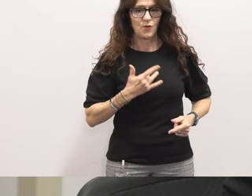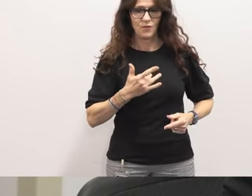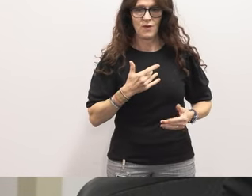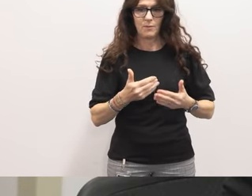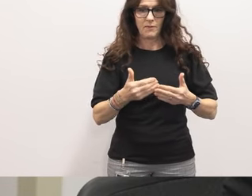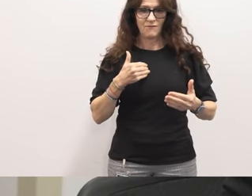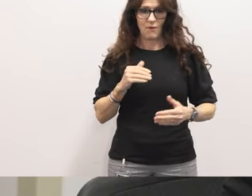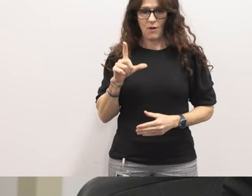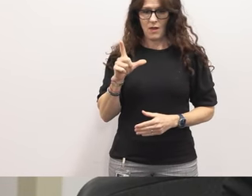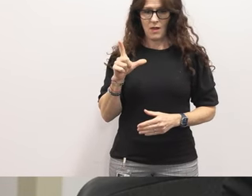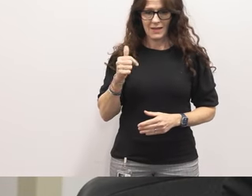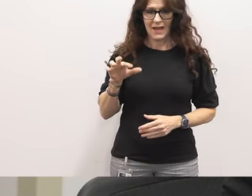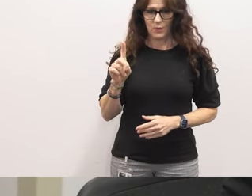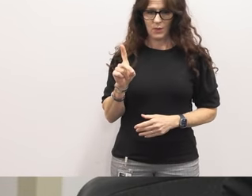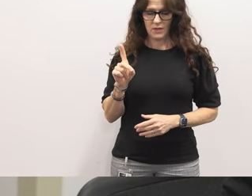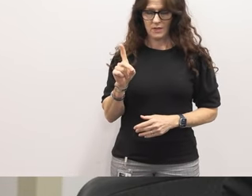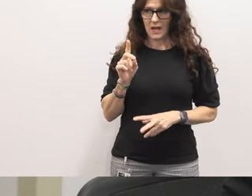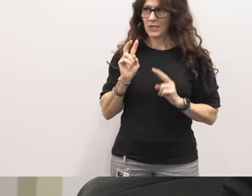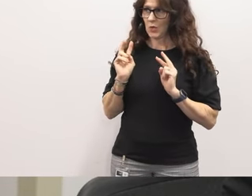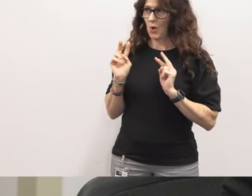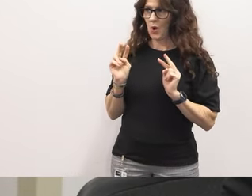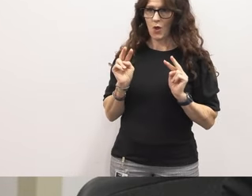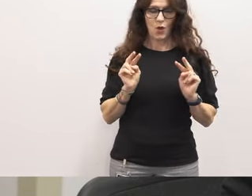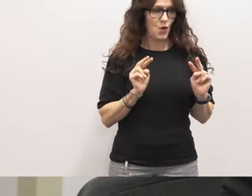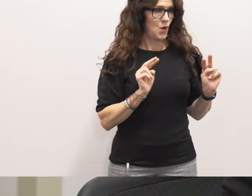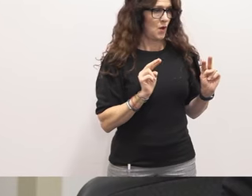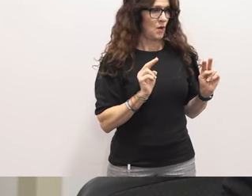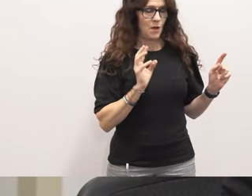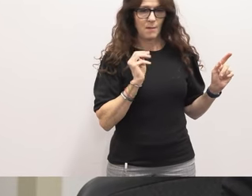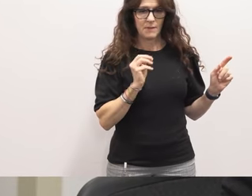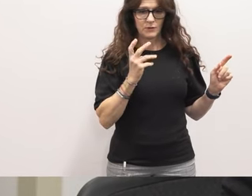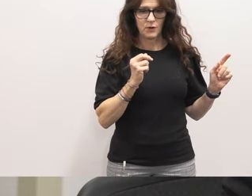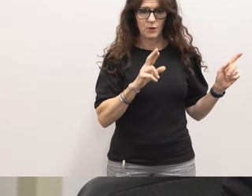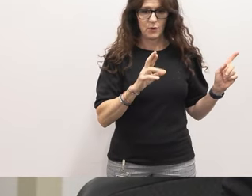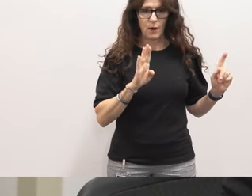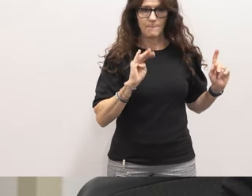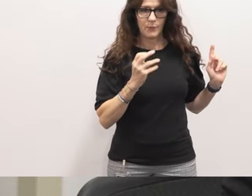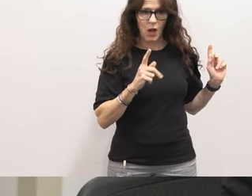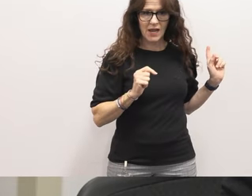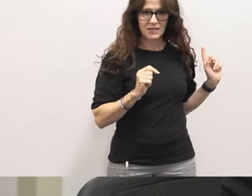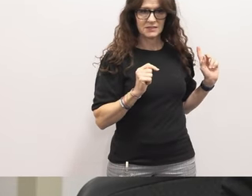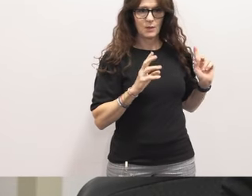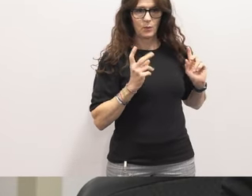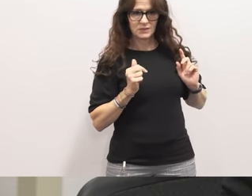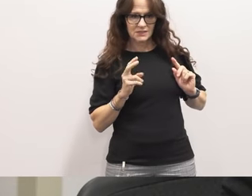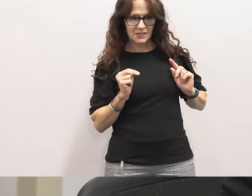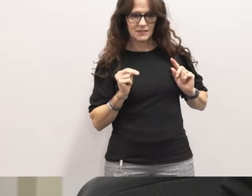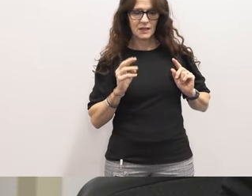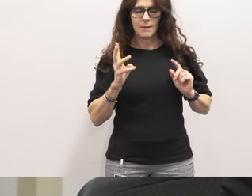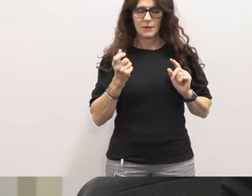And then as you look around the room and you see Mr. Turner, you see Ms. Bryant, you see Mr. Wilson, you see Ms. Merlo,